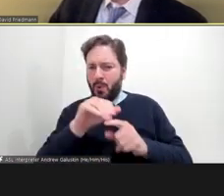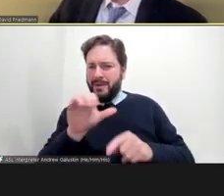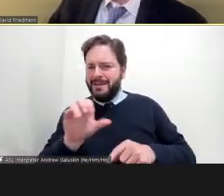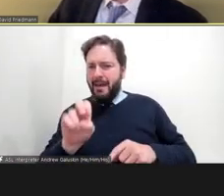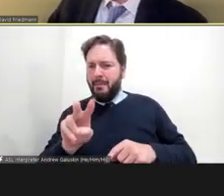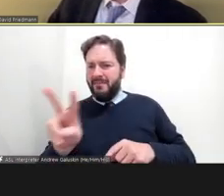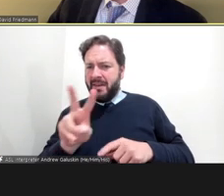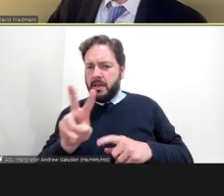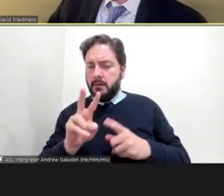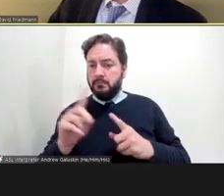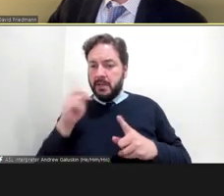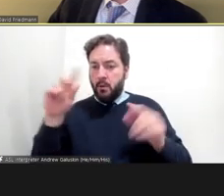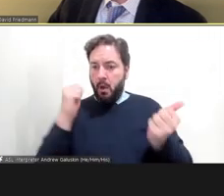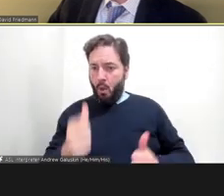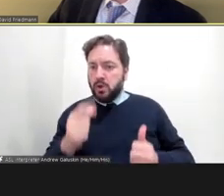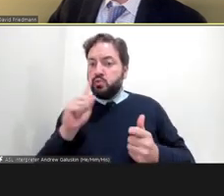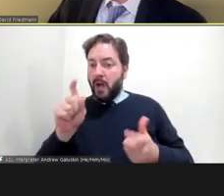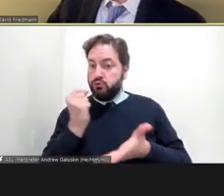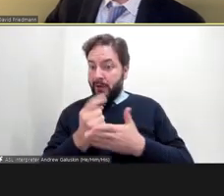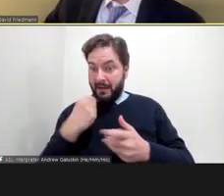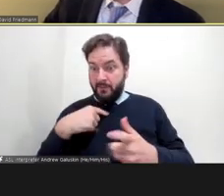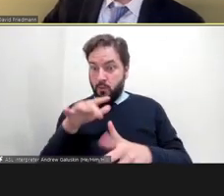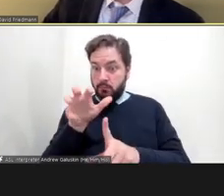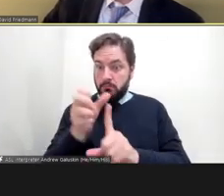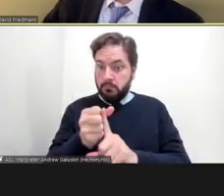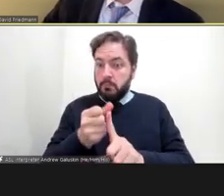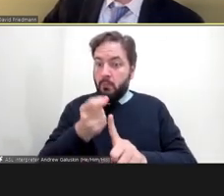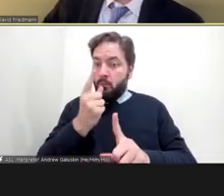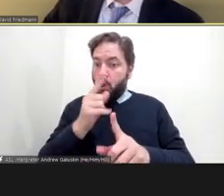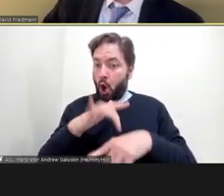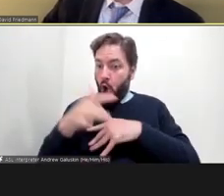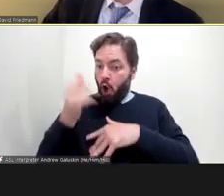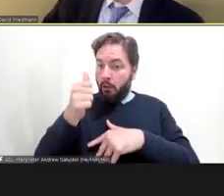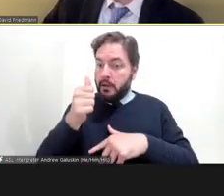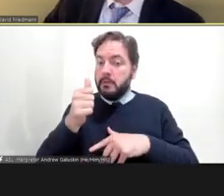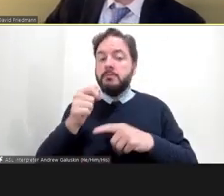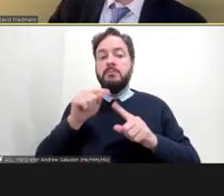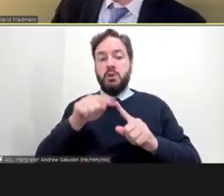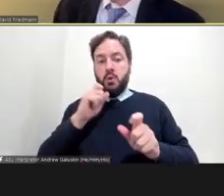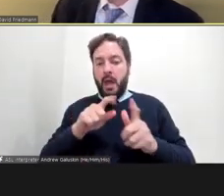it. So if detected early, we often treat with an antiviral medication,